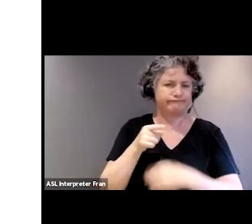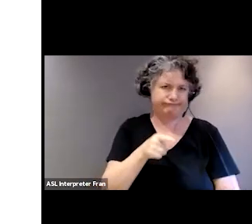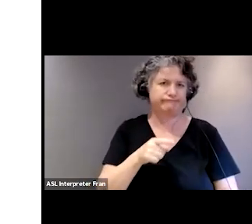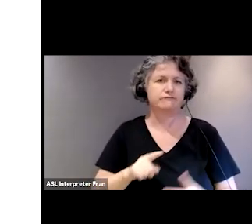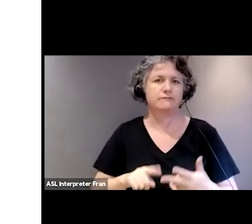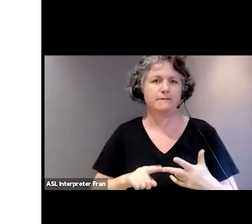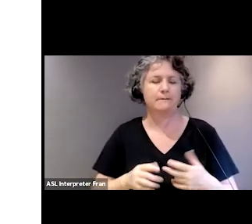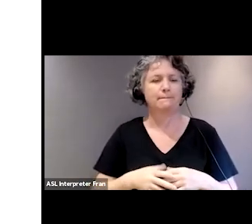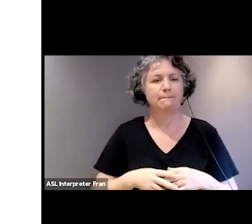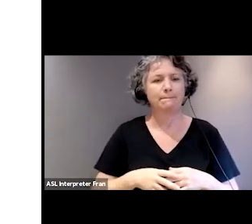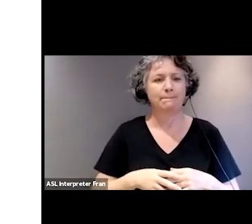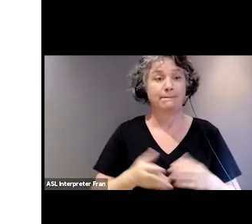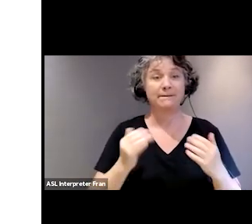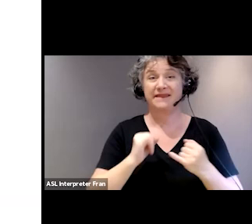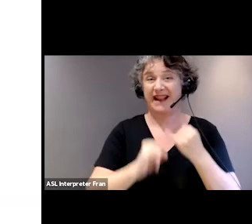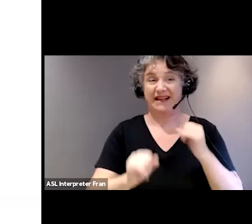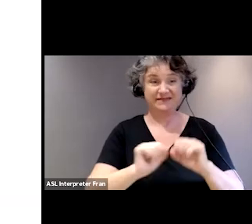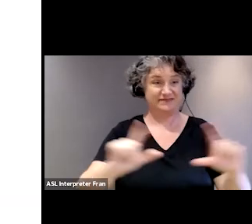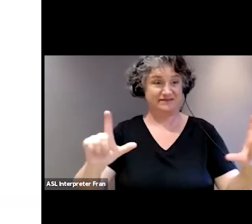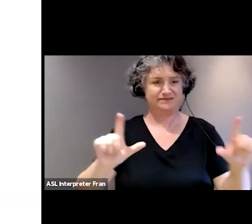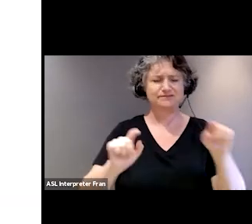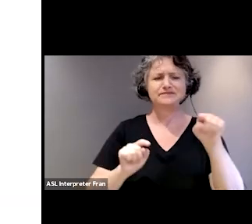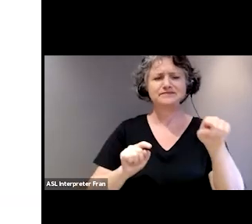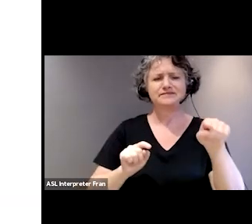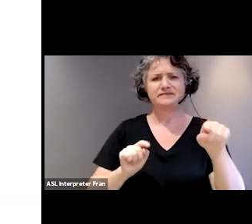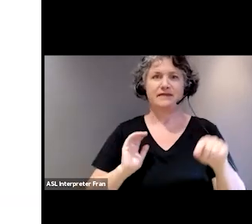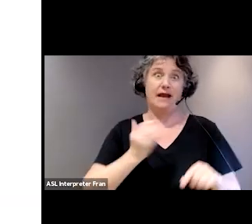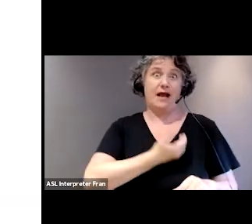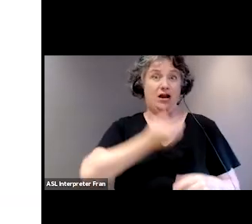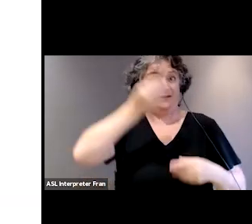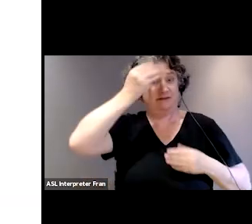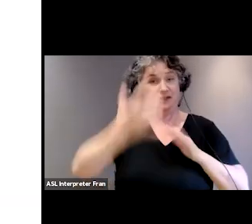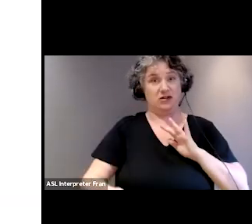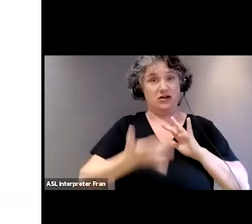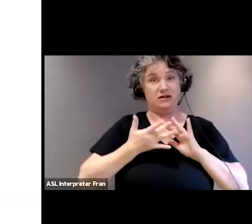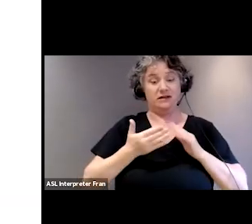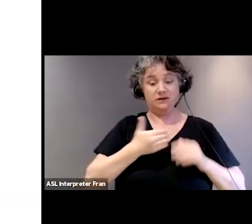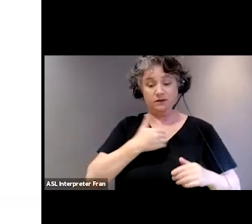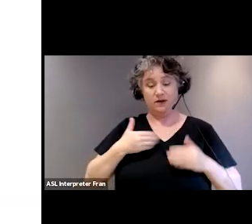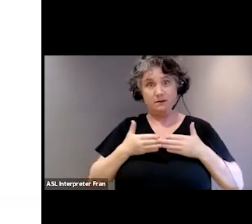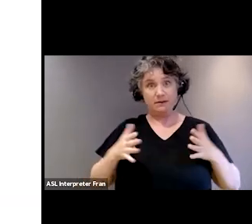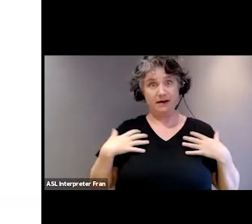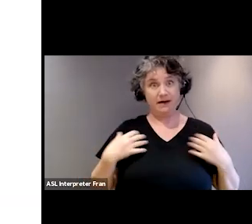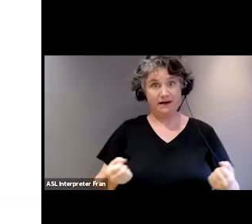19 consult service, is a by appointment phone service only , you can book online or at